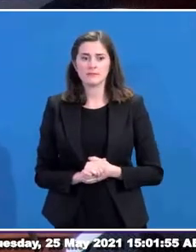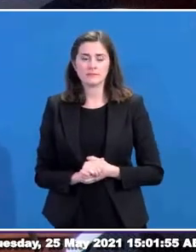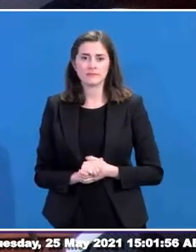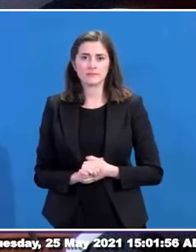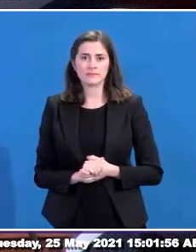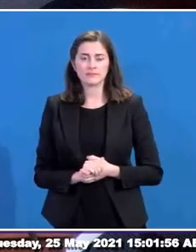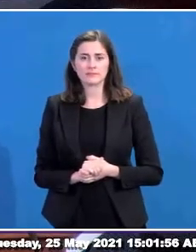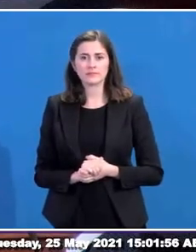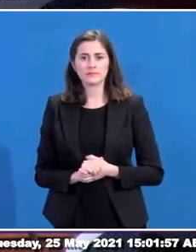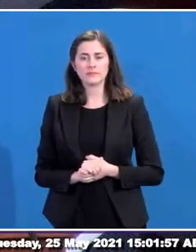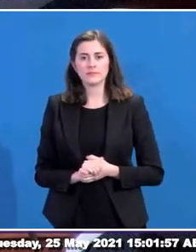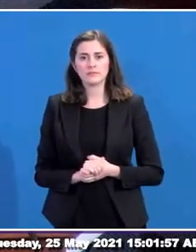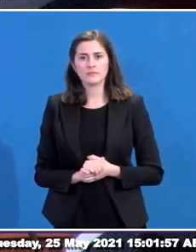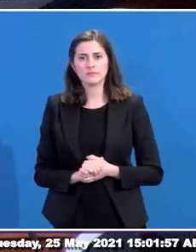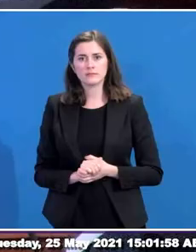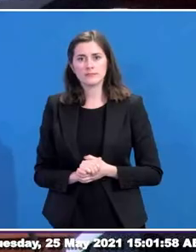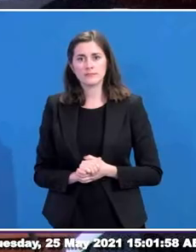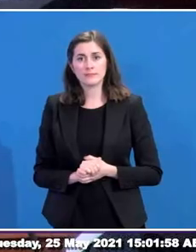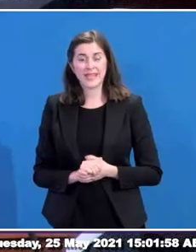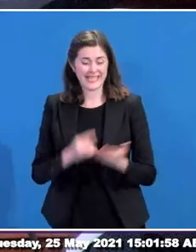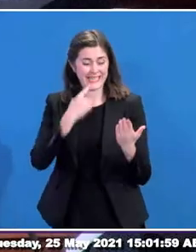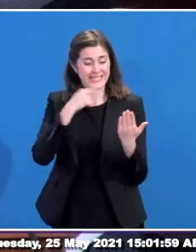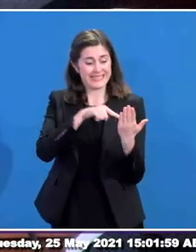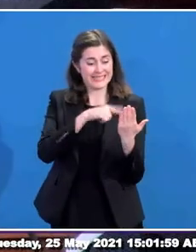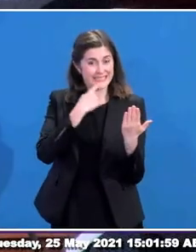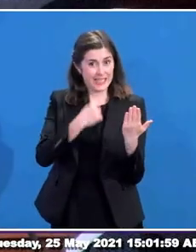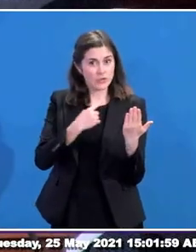was the reasons for nonreporting by staff.